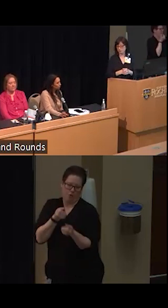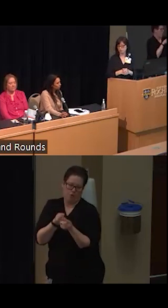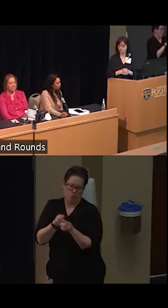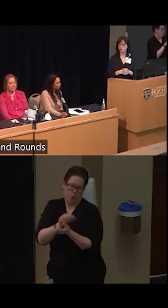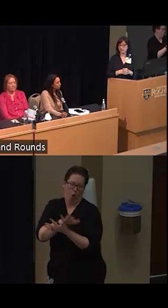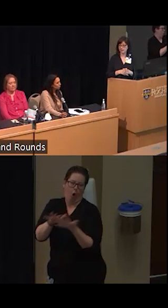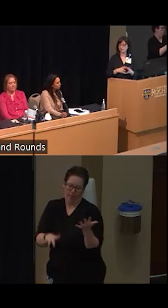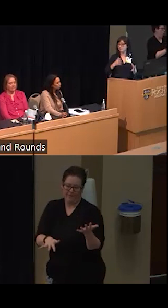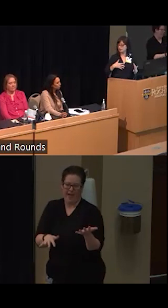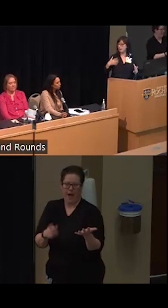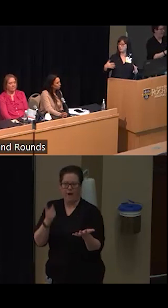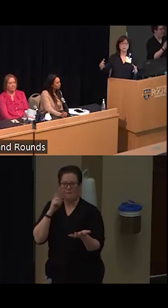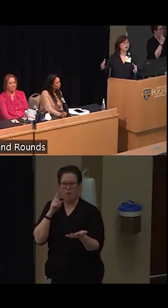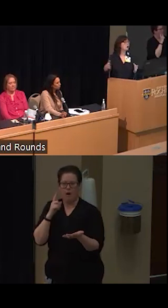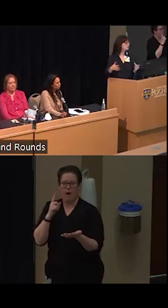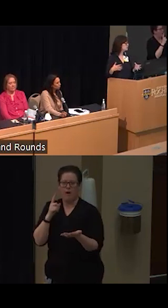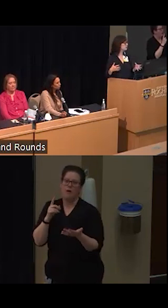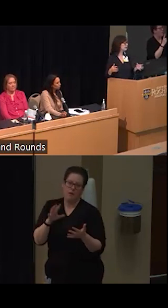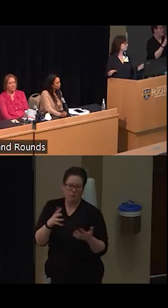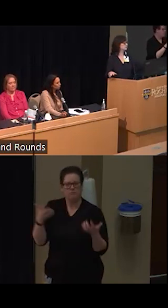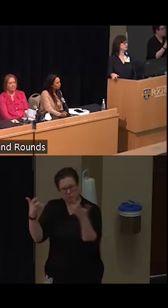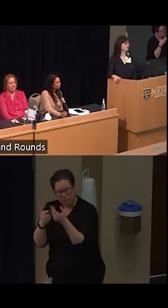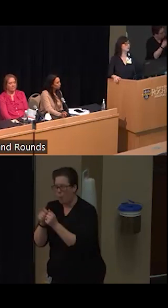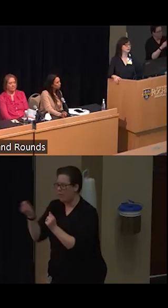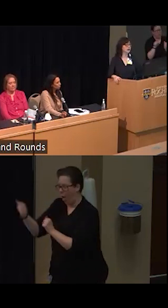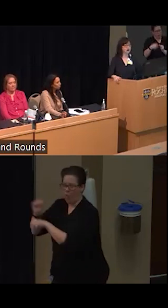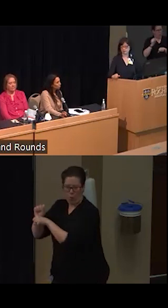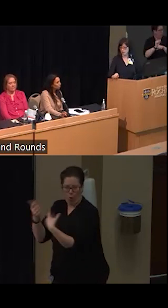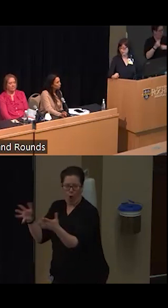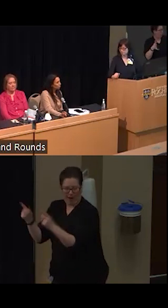efforts to again to complement all these other efforts that are already ongoing